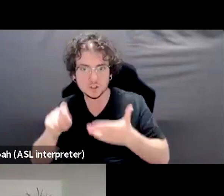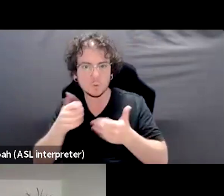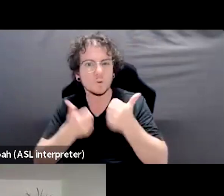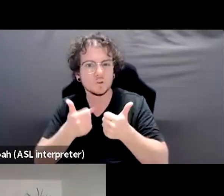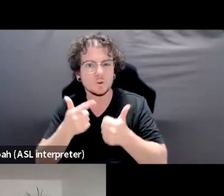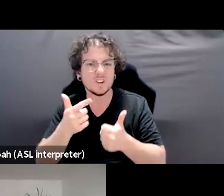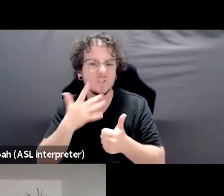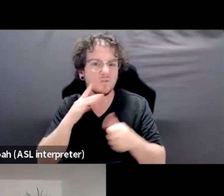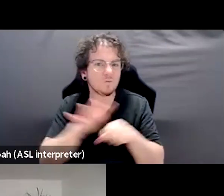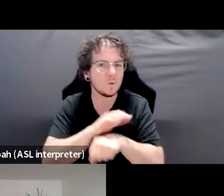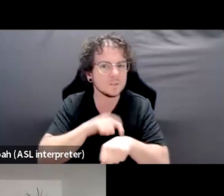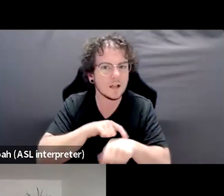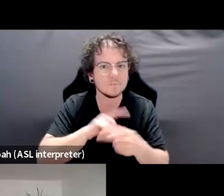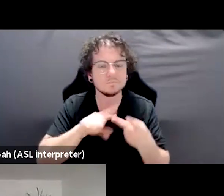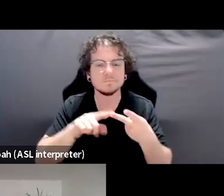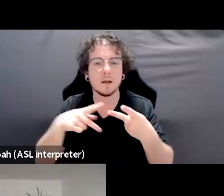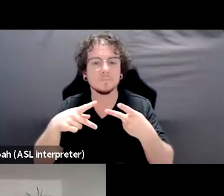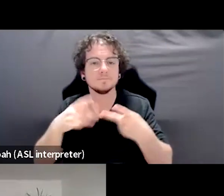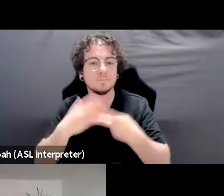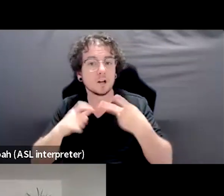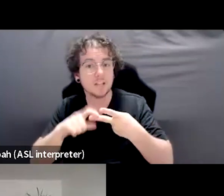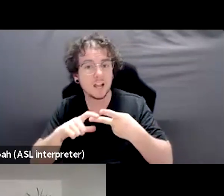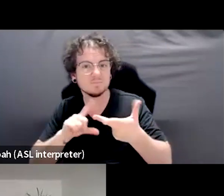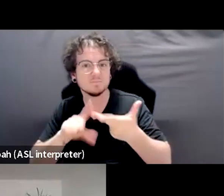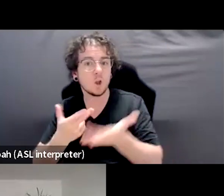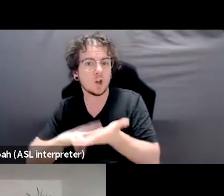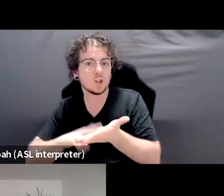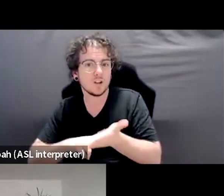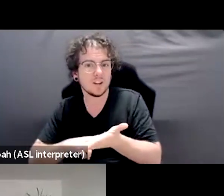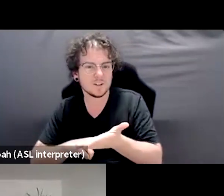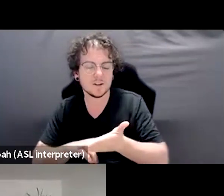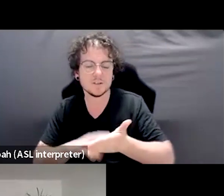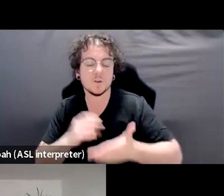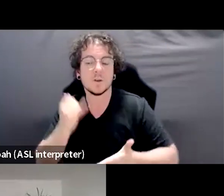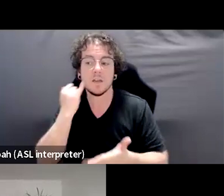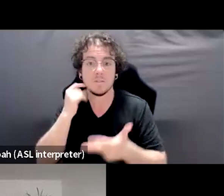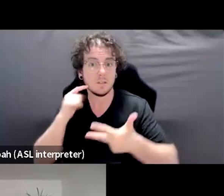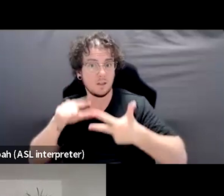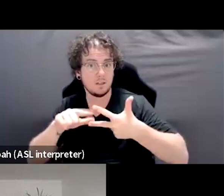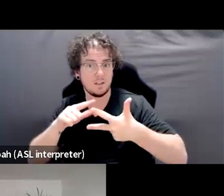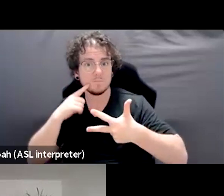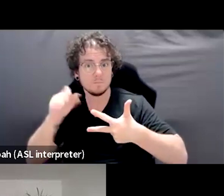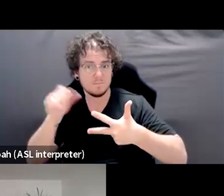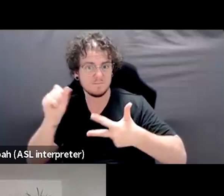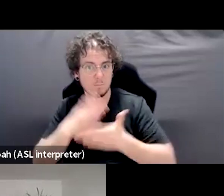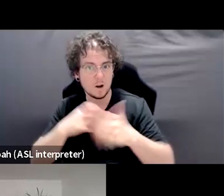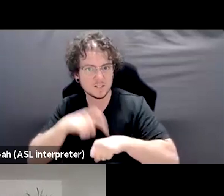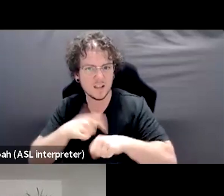or contract. And if they were part-time, we asked them to put their hours per week and the wage they